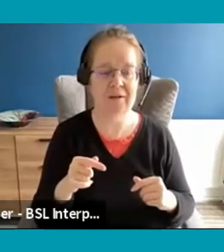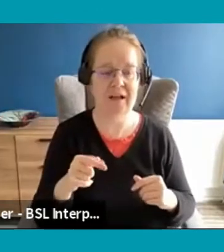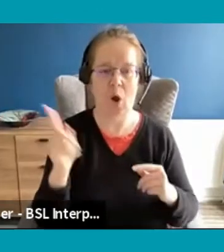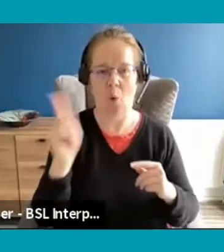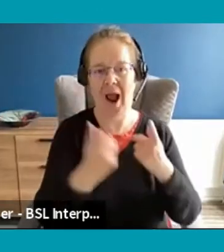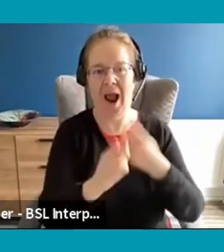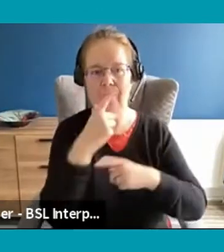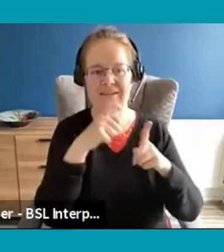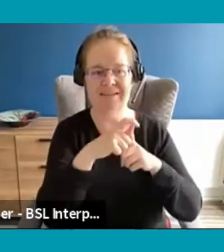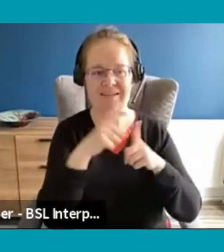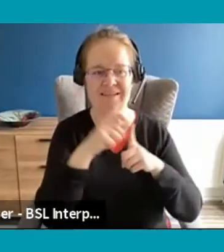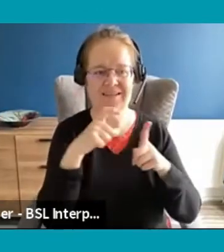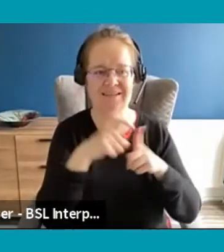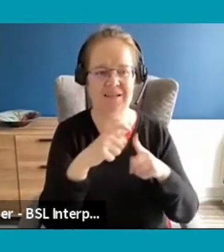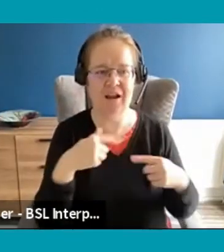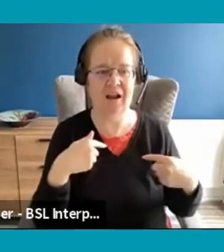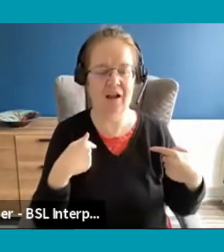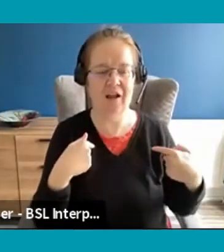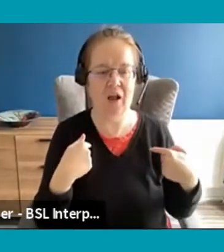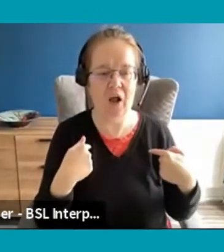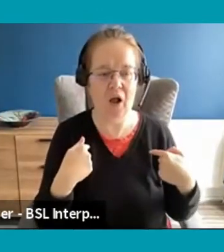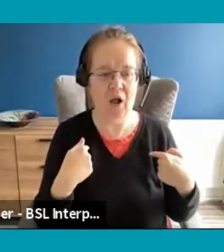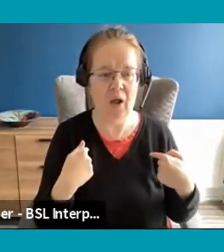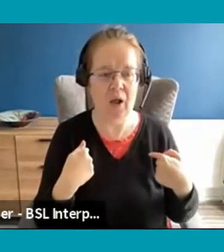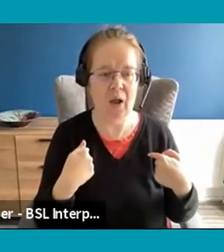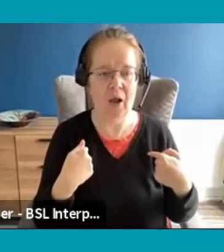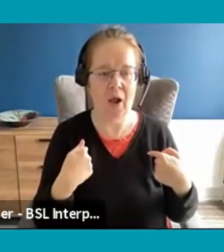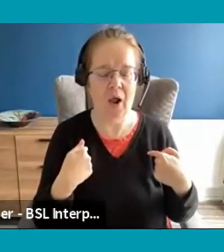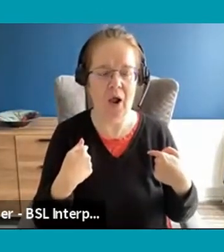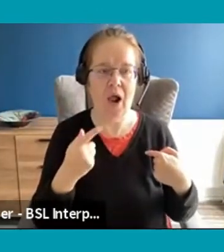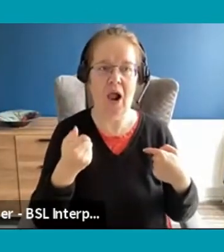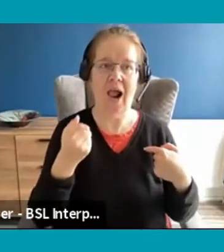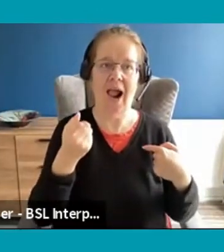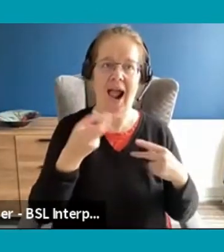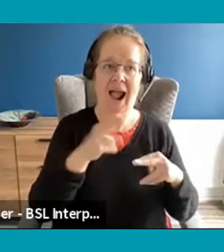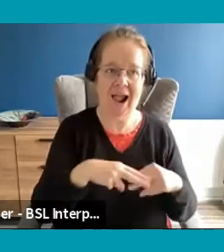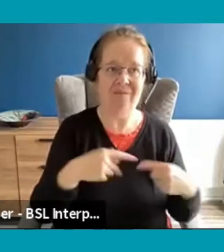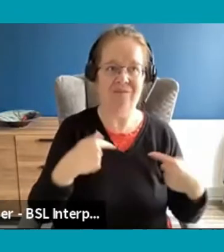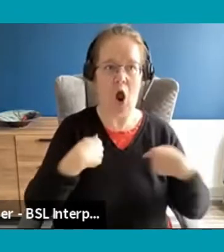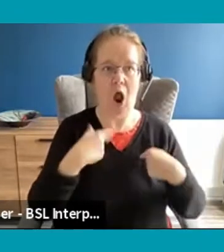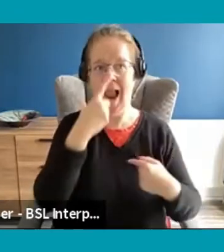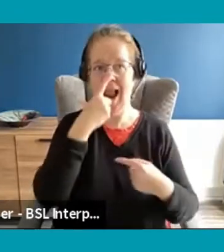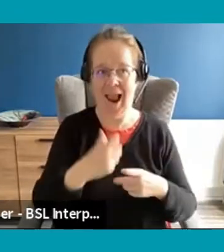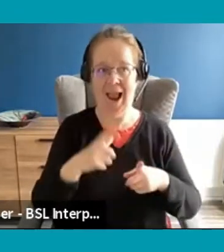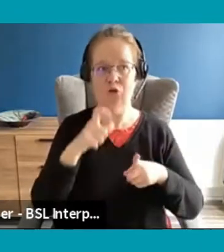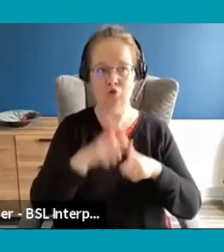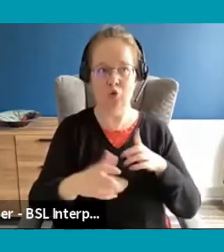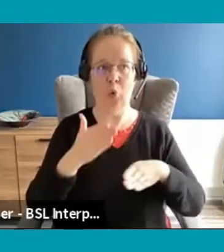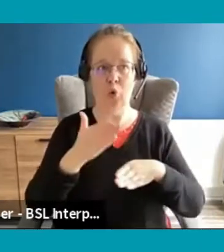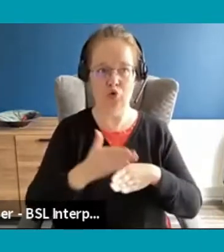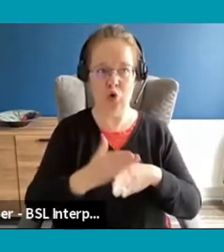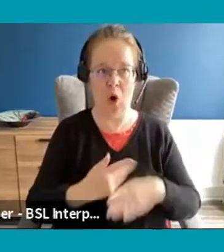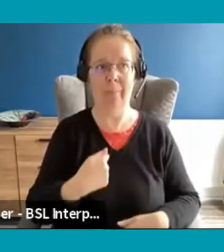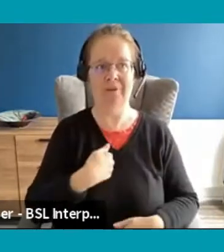Yes, we're not 100% all returning back to the office, but if you are capable of doing a job and you're disabled and we think